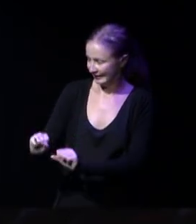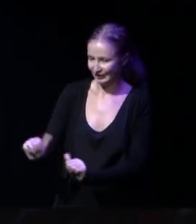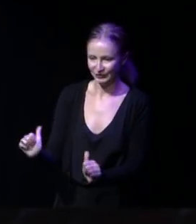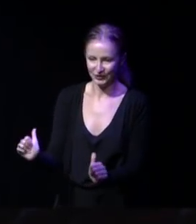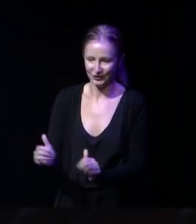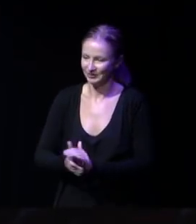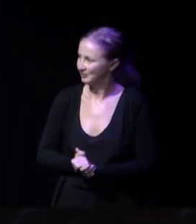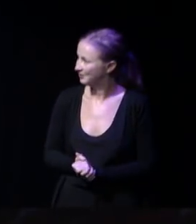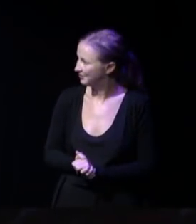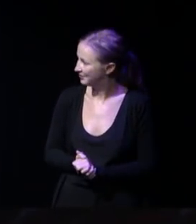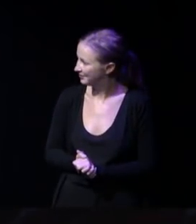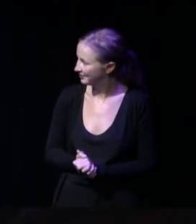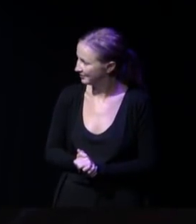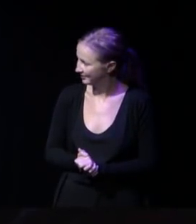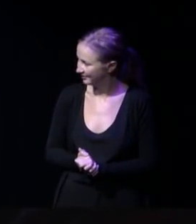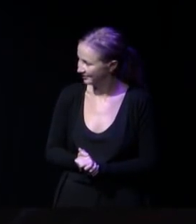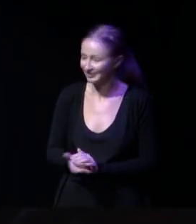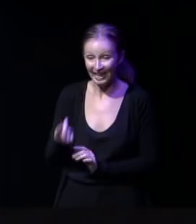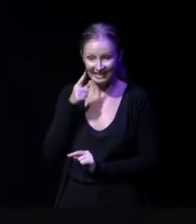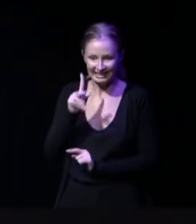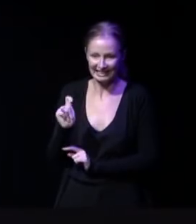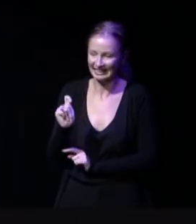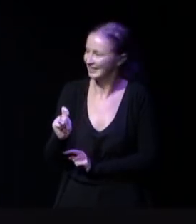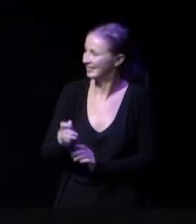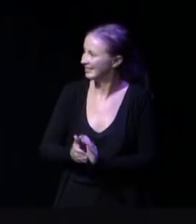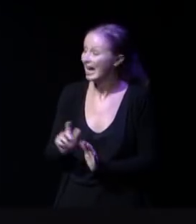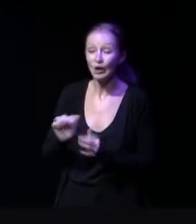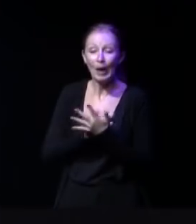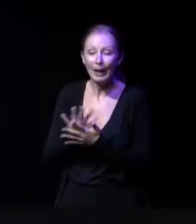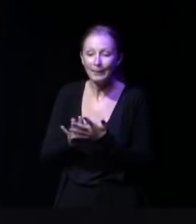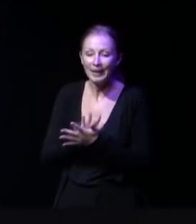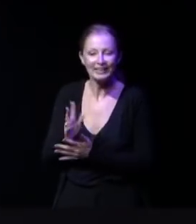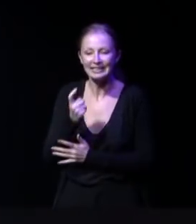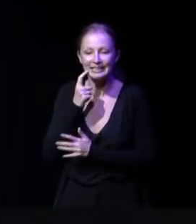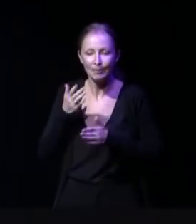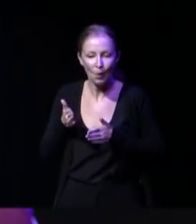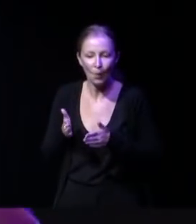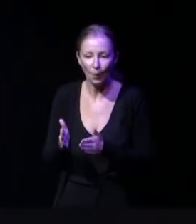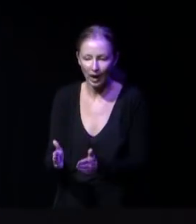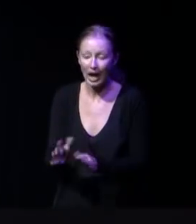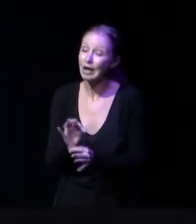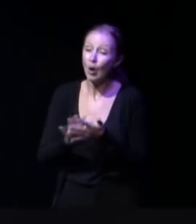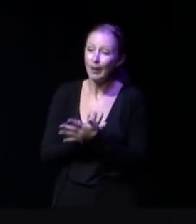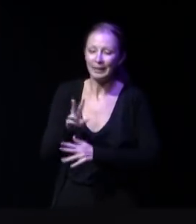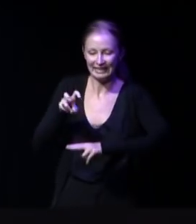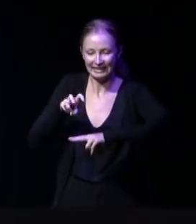I see you go on the, uh-huh, uh-huh. I don't mean this in an overly simplistic way, I don't mean sitting down on a meditation cushion